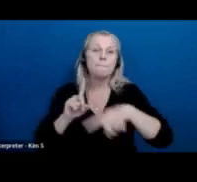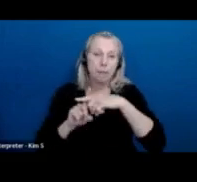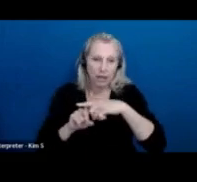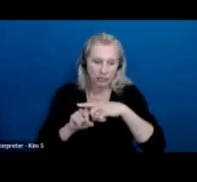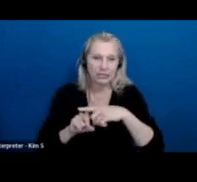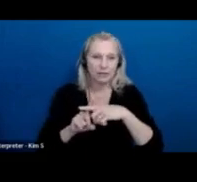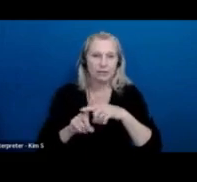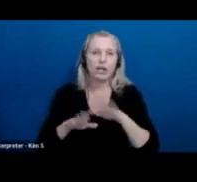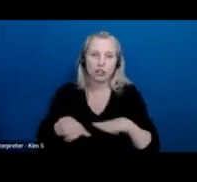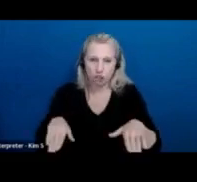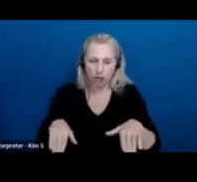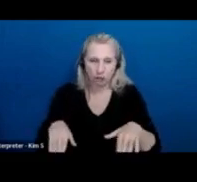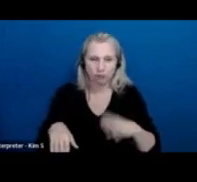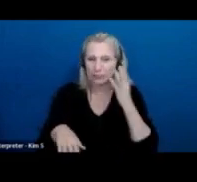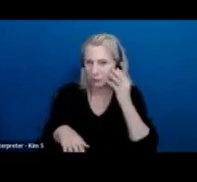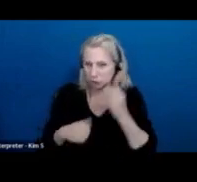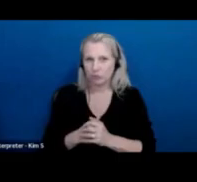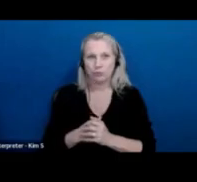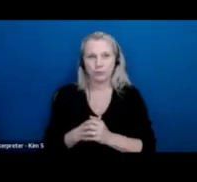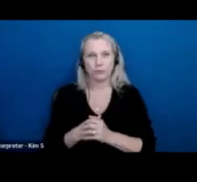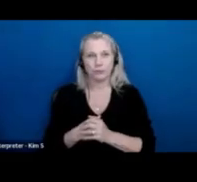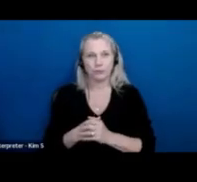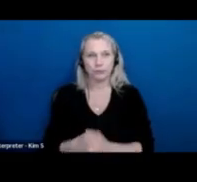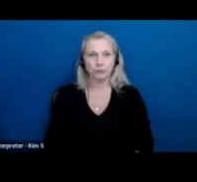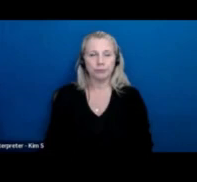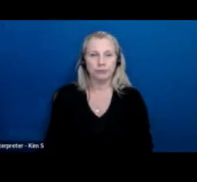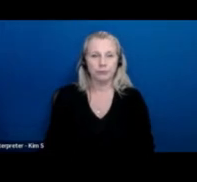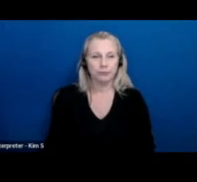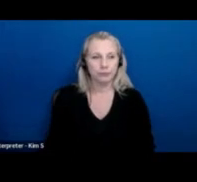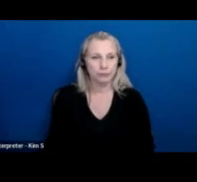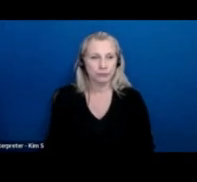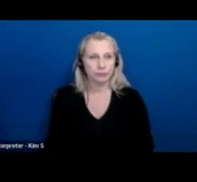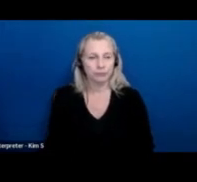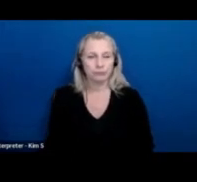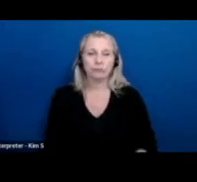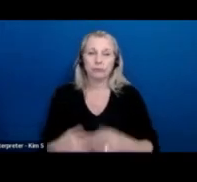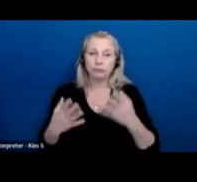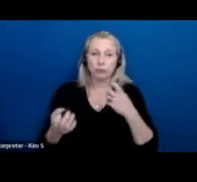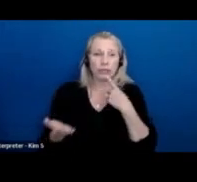experiences. And so I want to talk a little bit about how